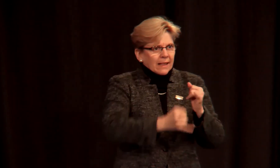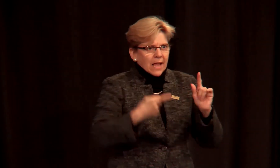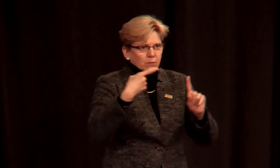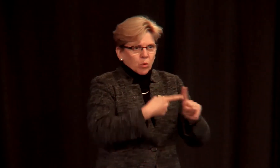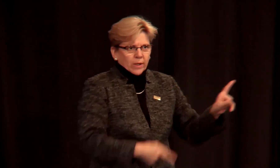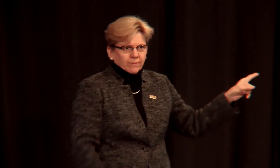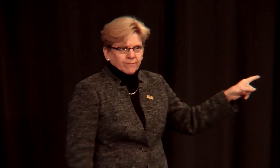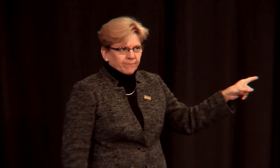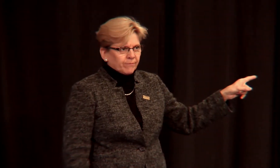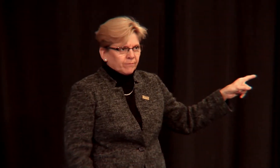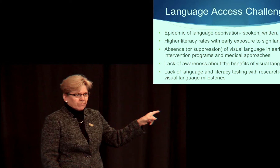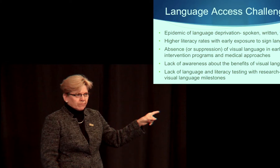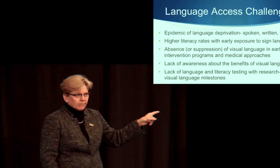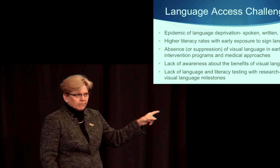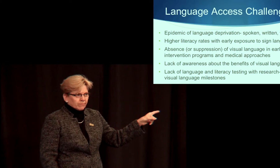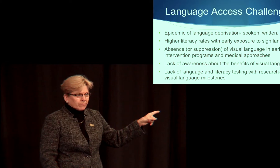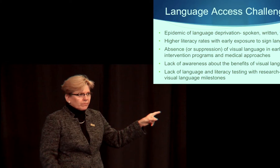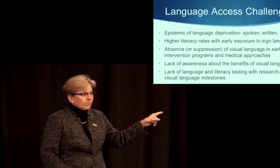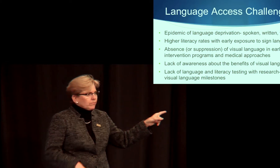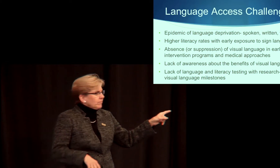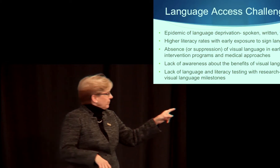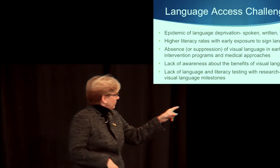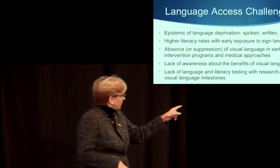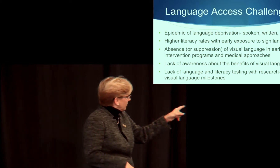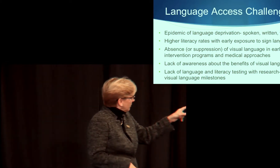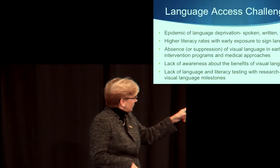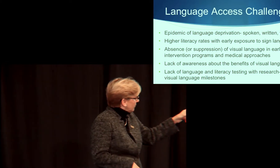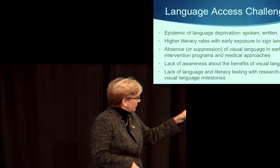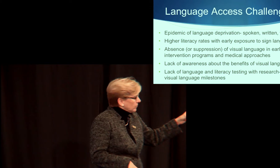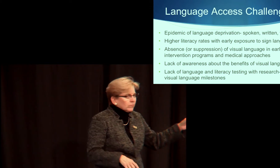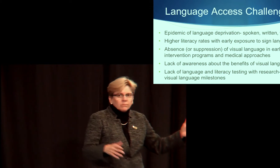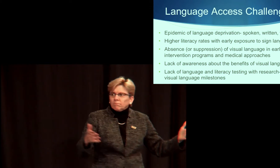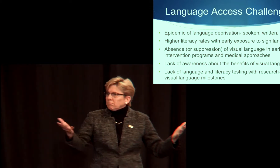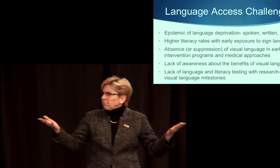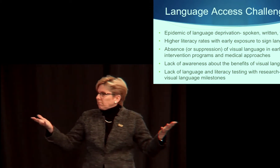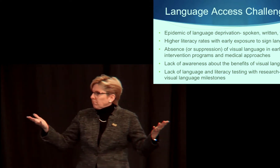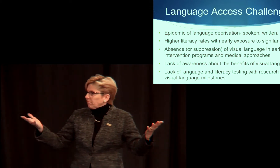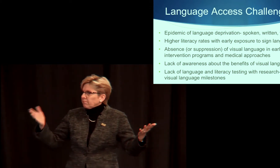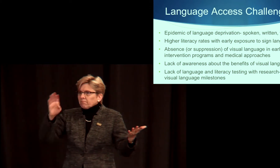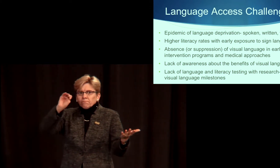Let's look at the evidence, that last point on the slide.